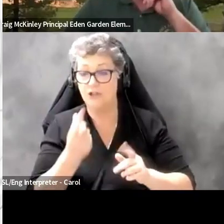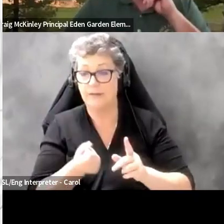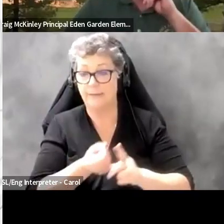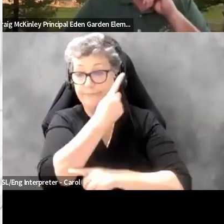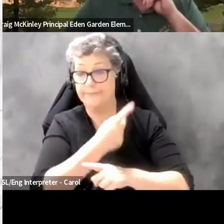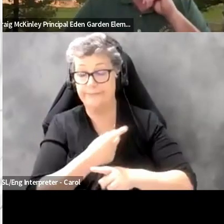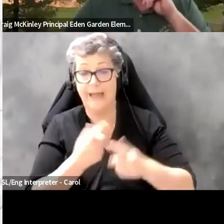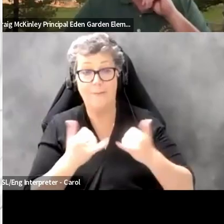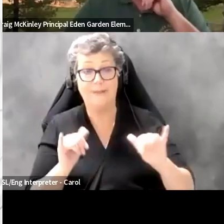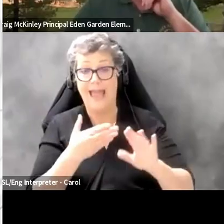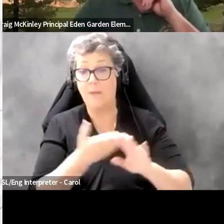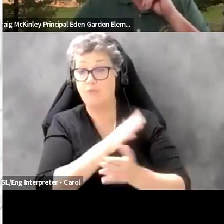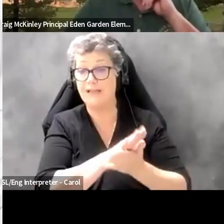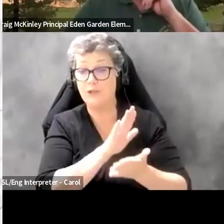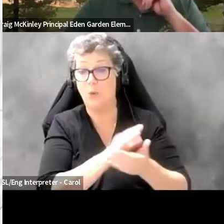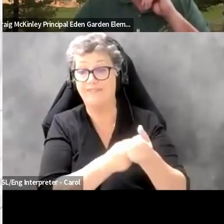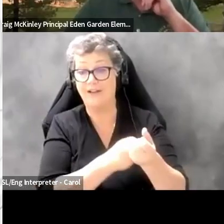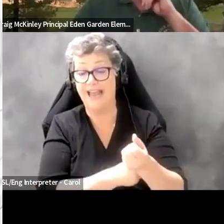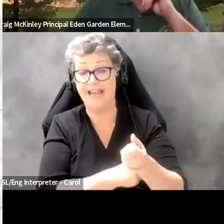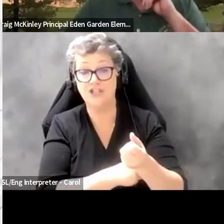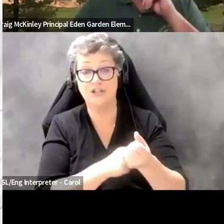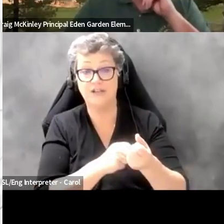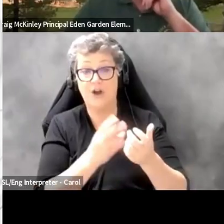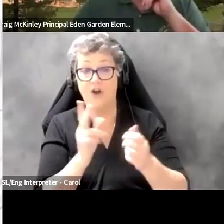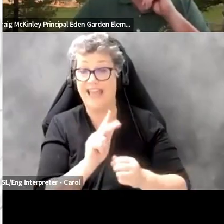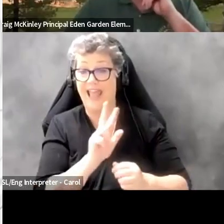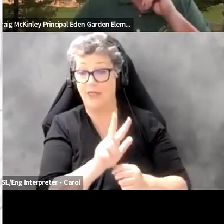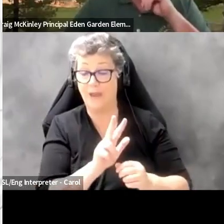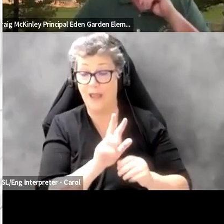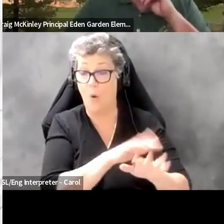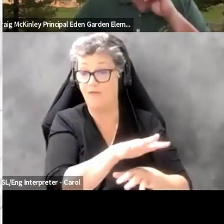Preschool Learning Foundations or stand K-3 standards over here and then play a separate